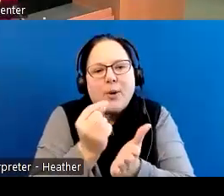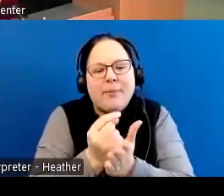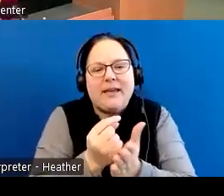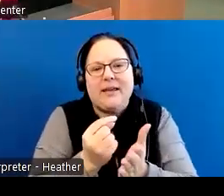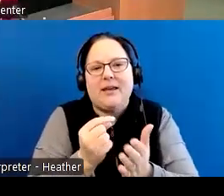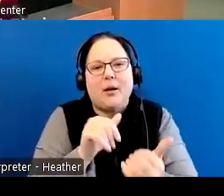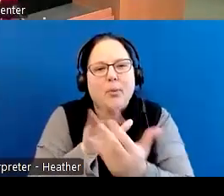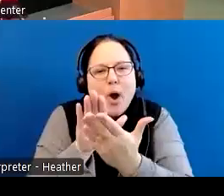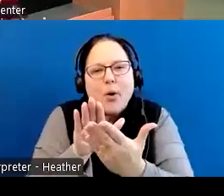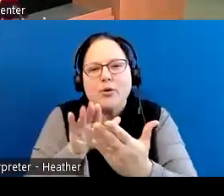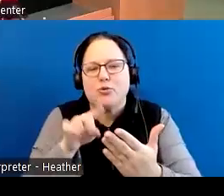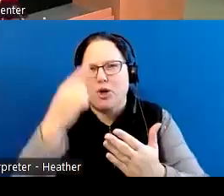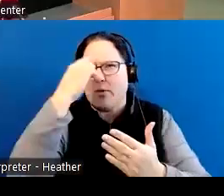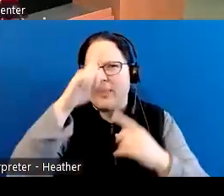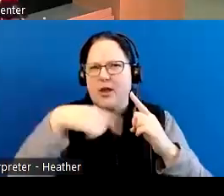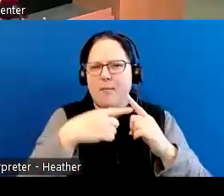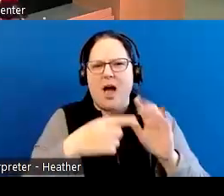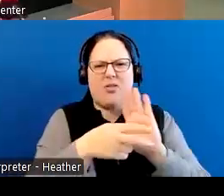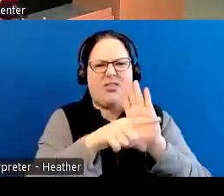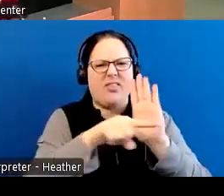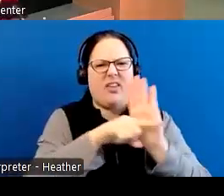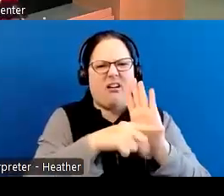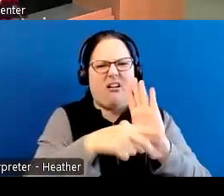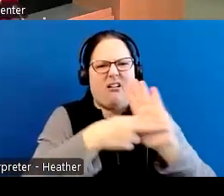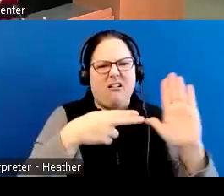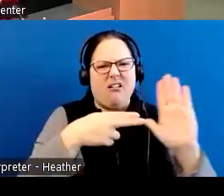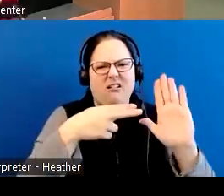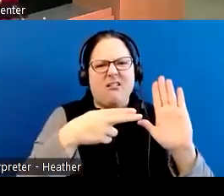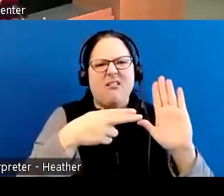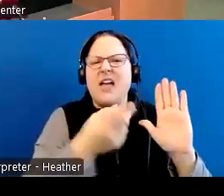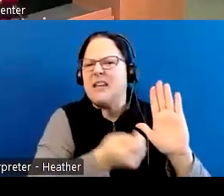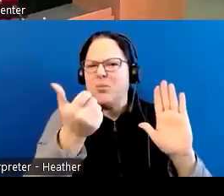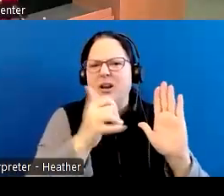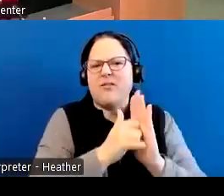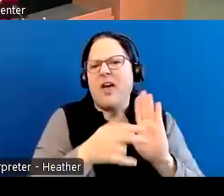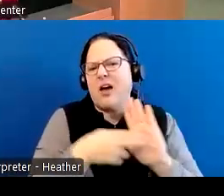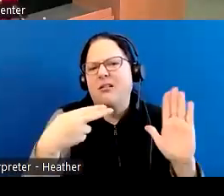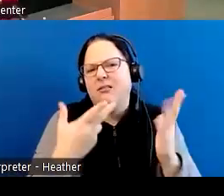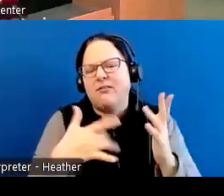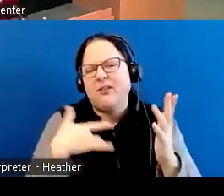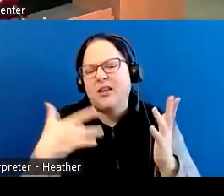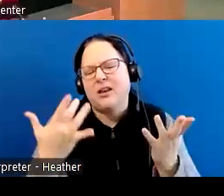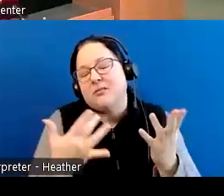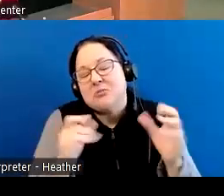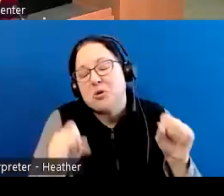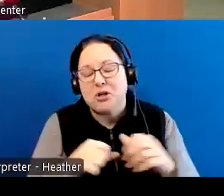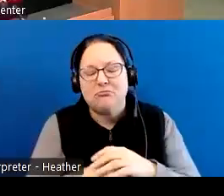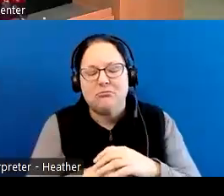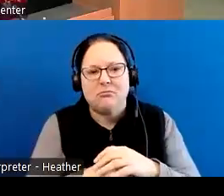about dstigmatizing um brain vulnerability in this way. Um how much time do we have?